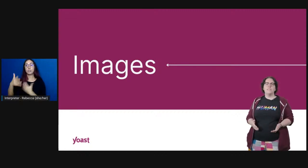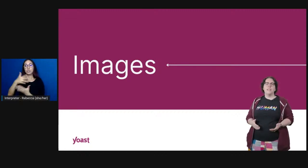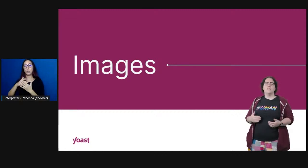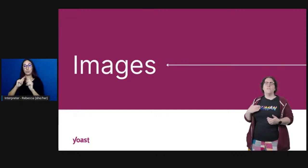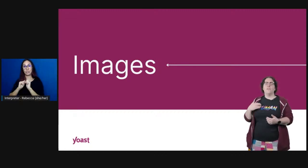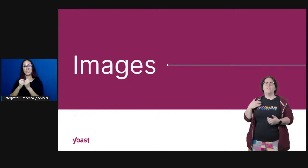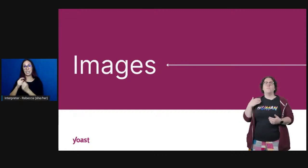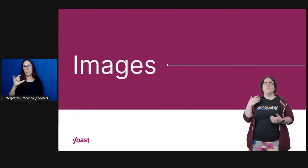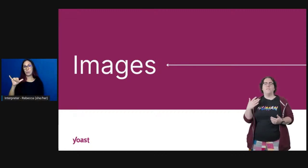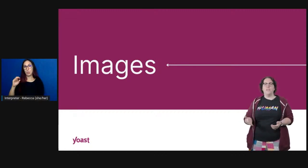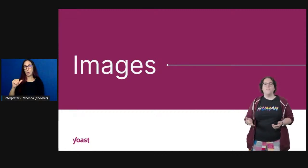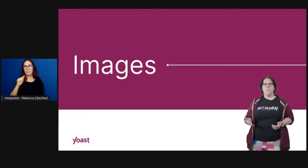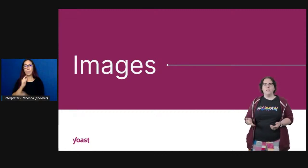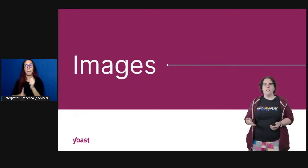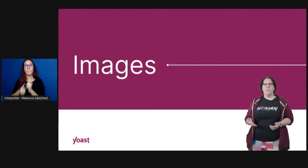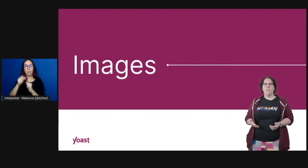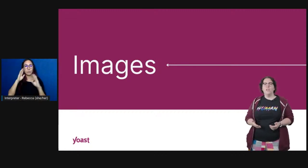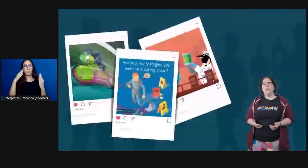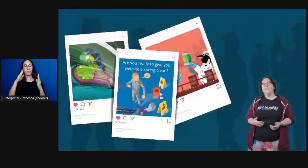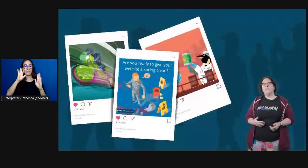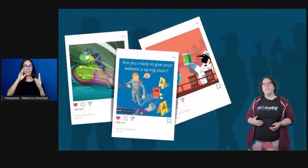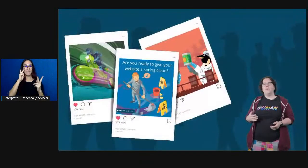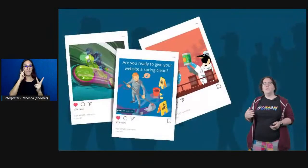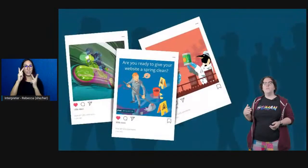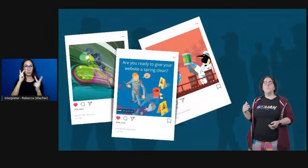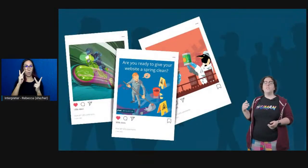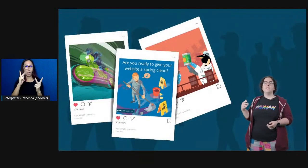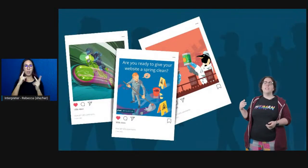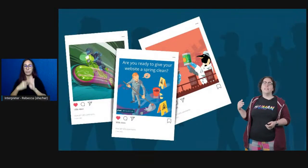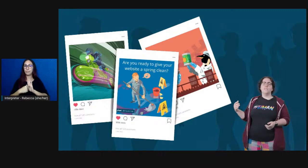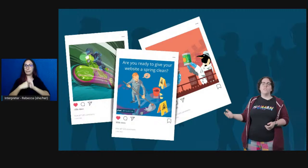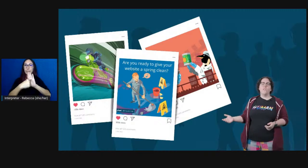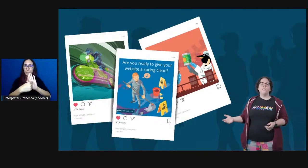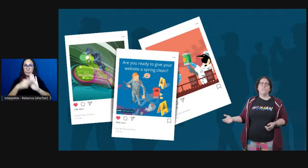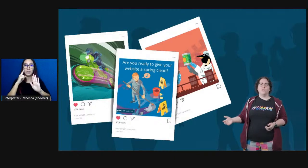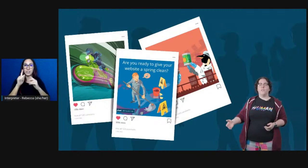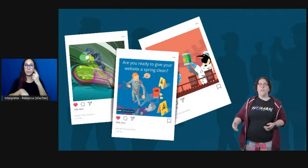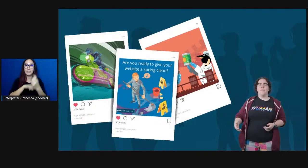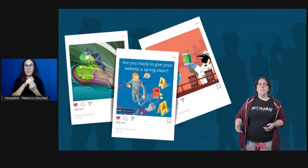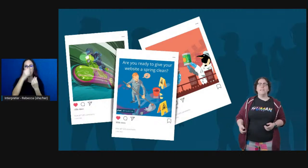Let's start with images. A lot of what we do on the social